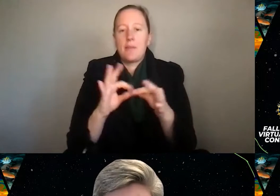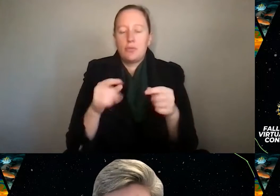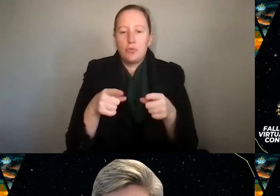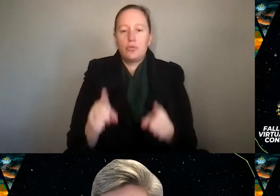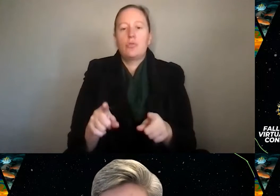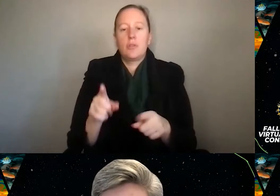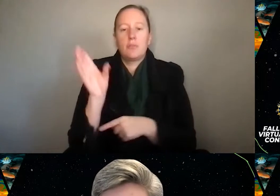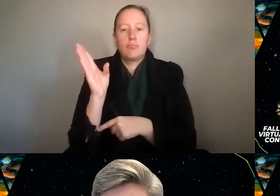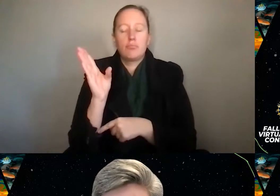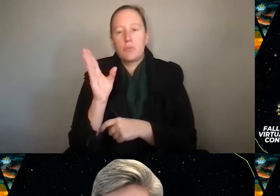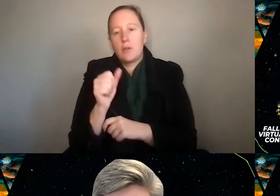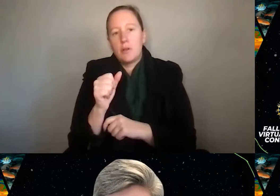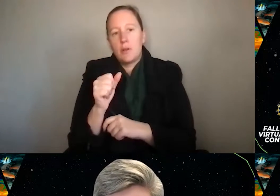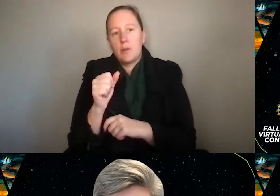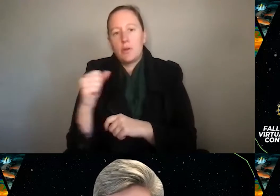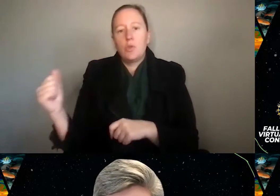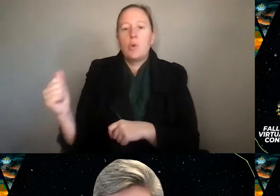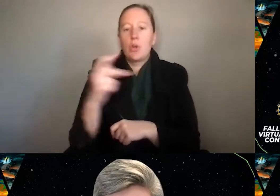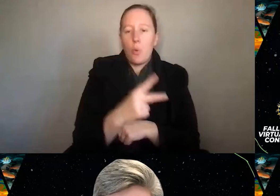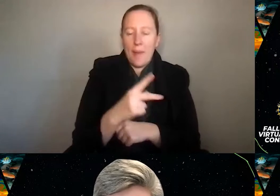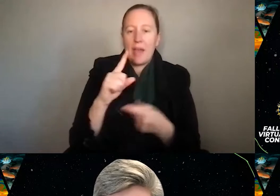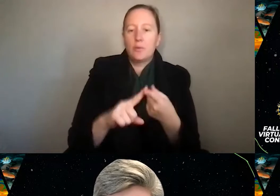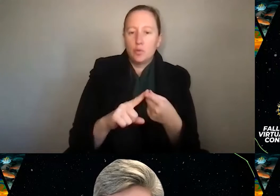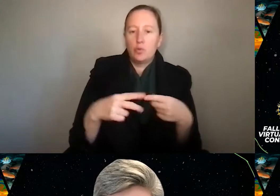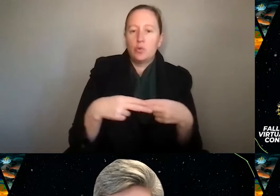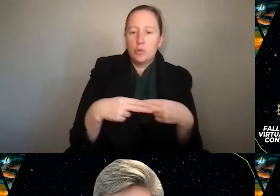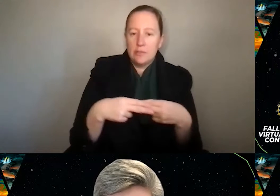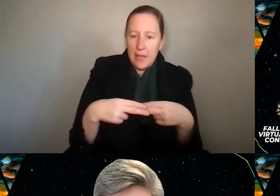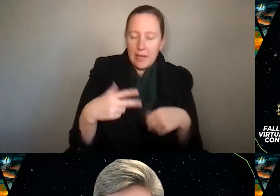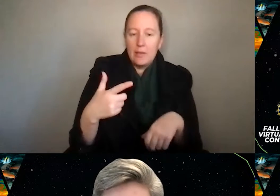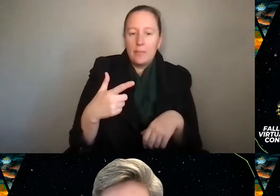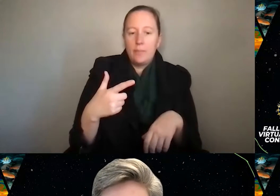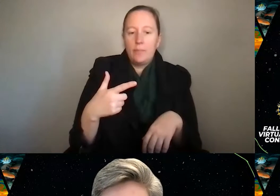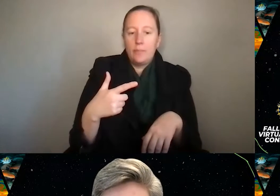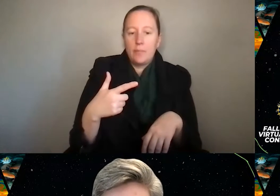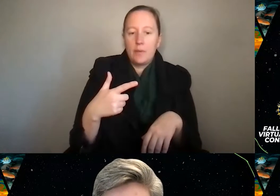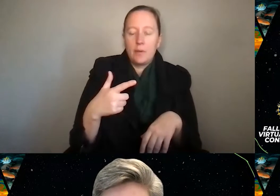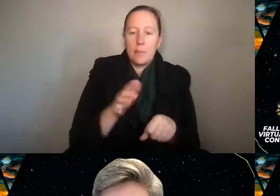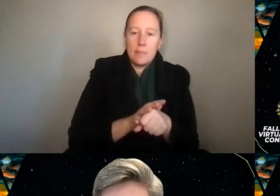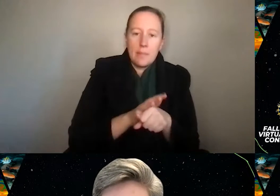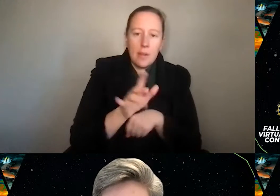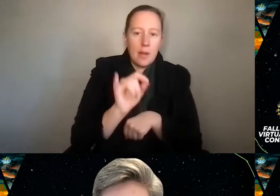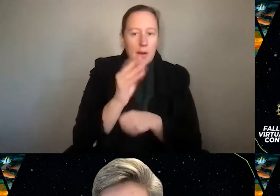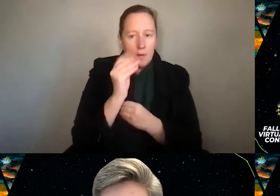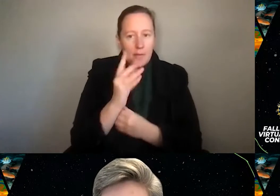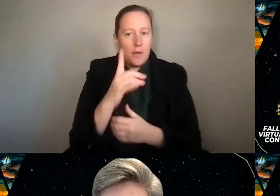get back to the slides. There's plenty of information for each divisions,